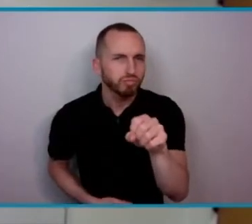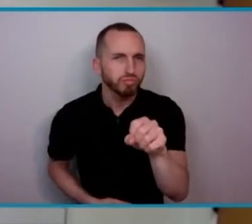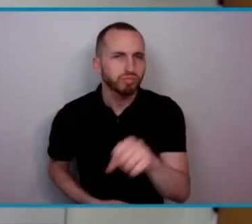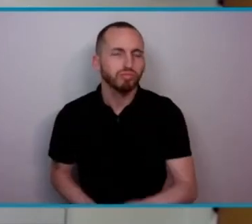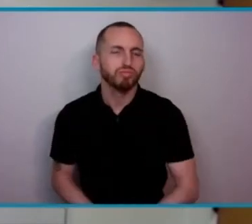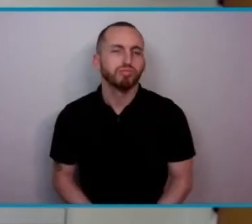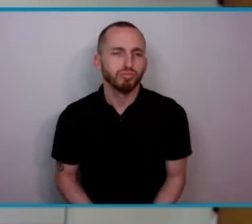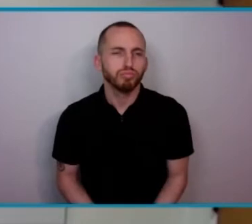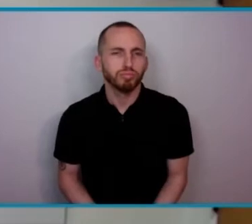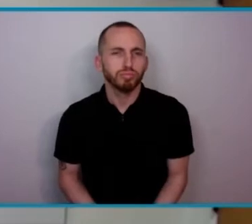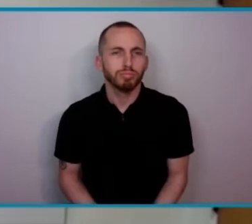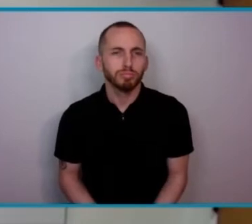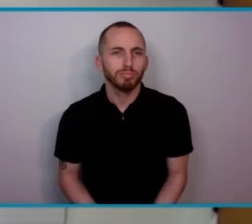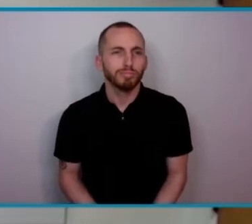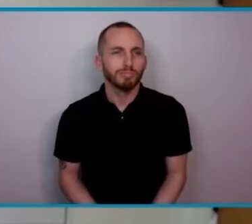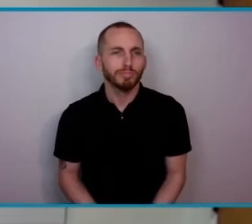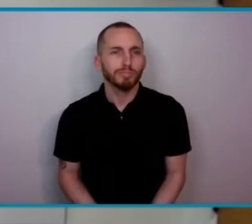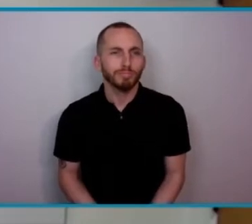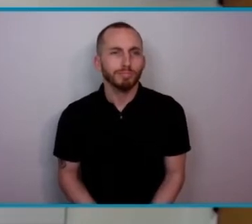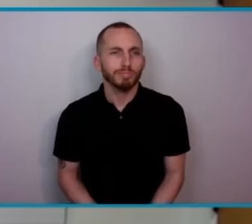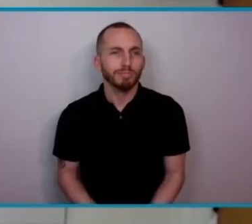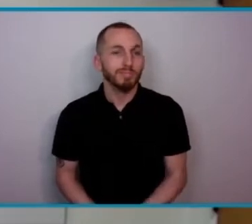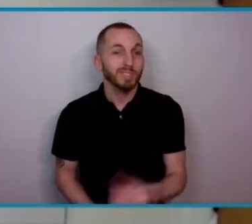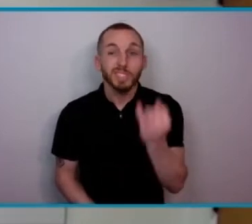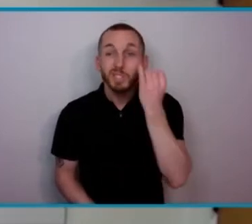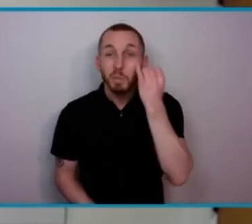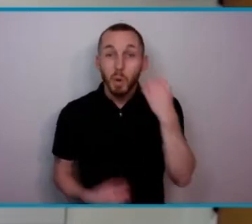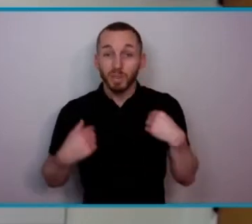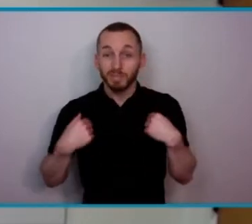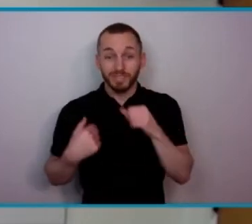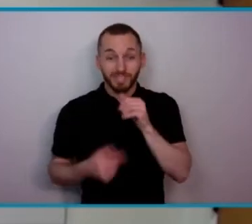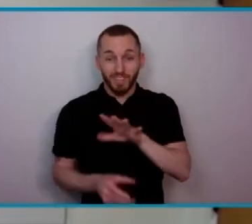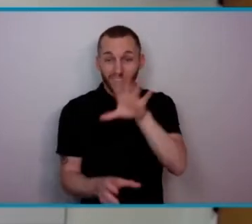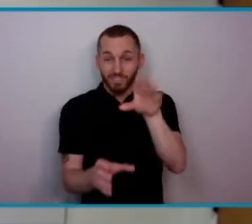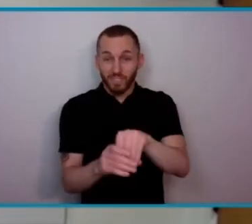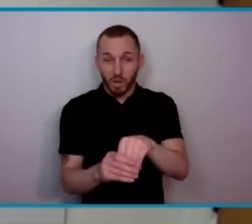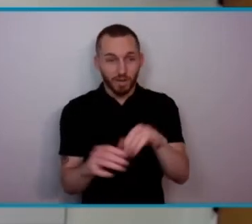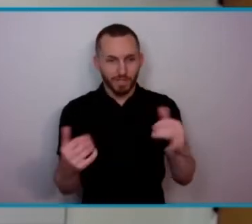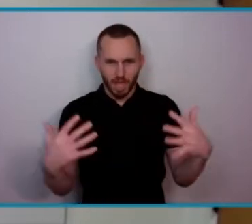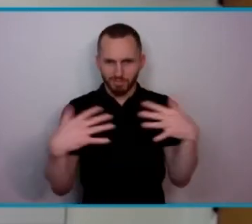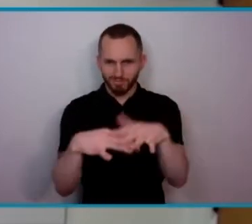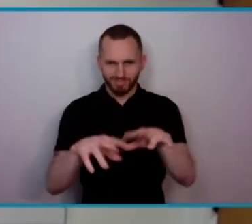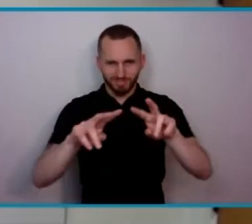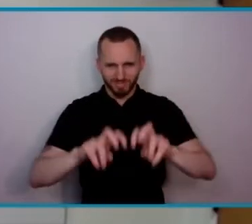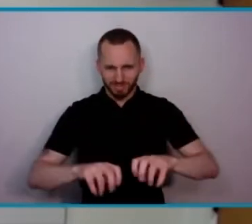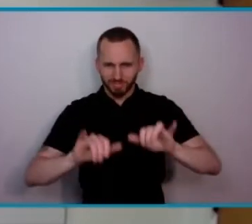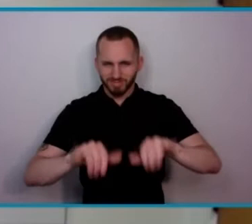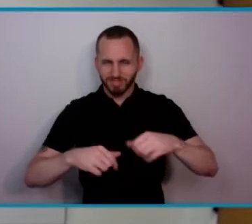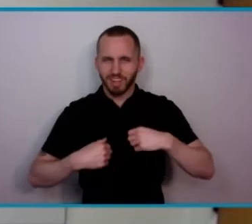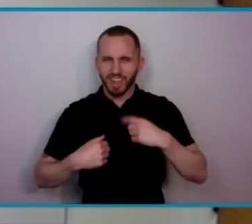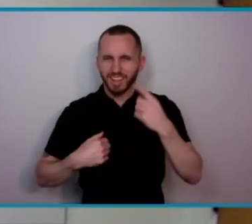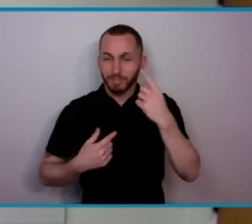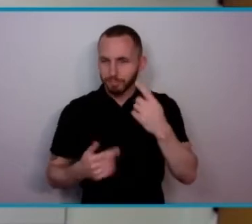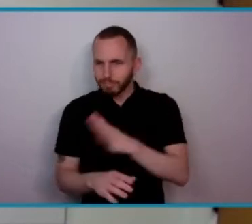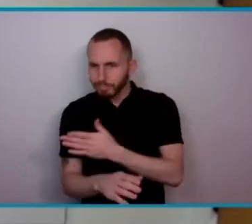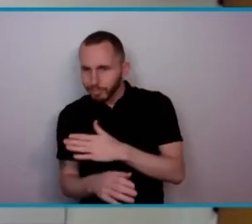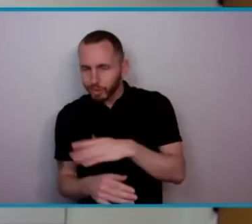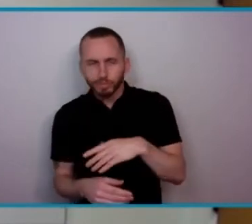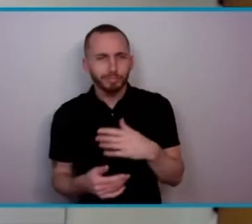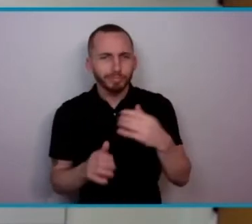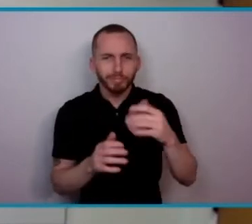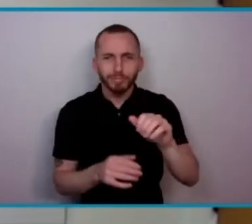be odd for me not to be involved with and thinking about music and the arts as I age